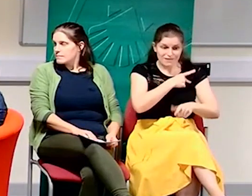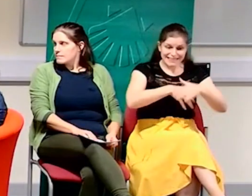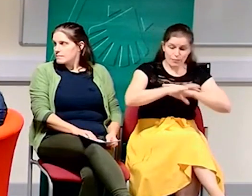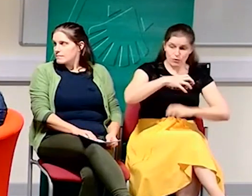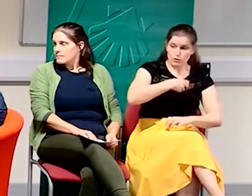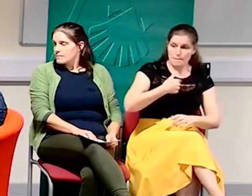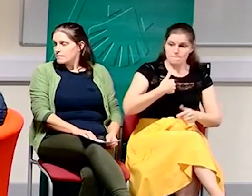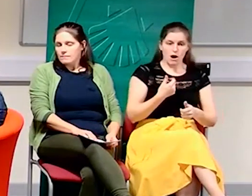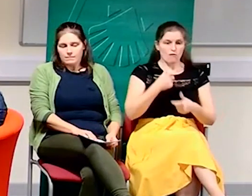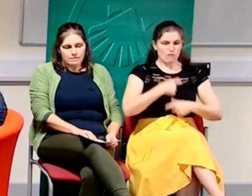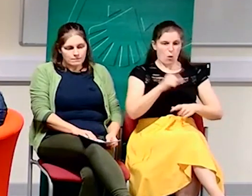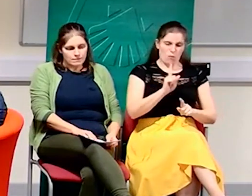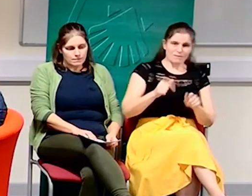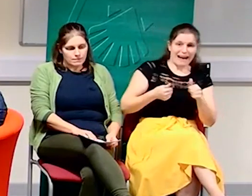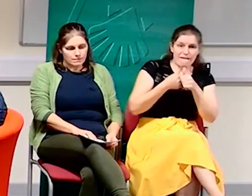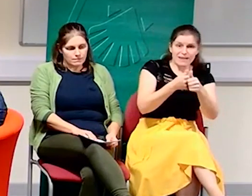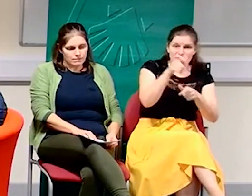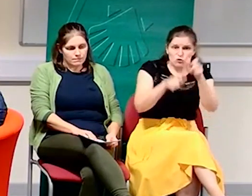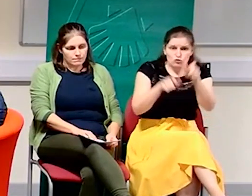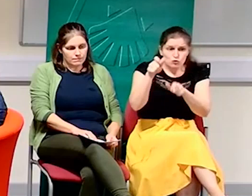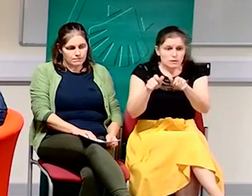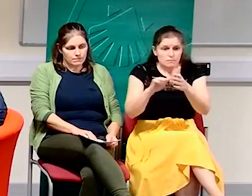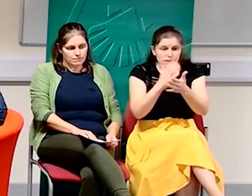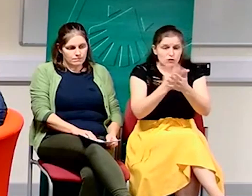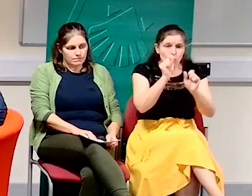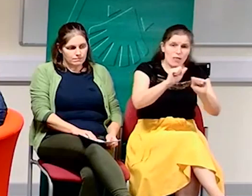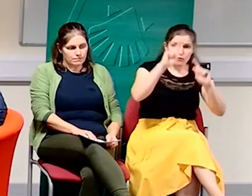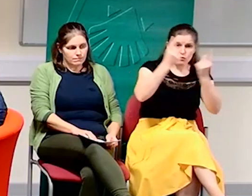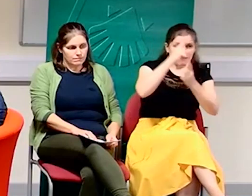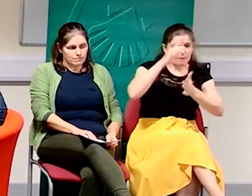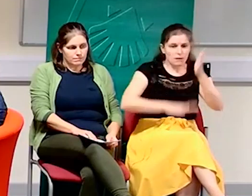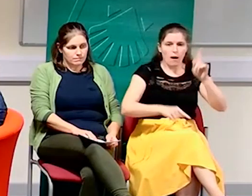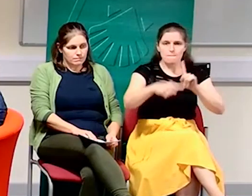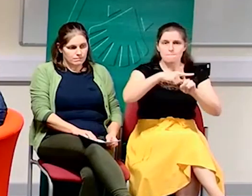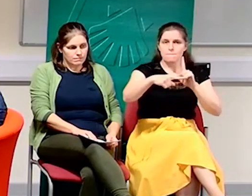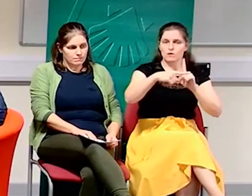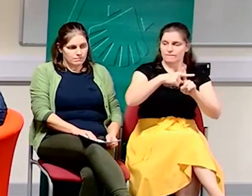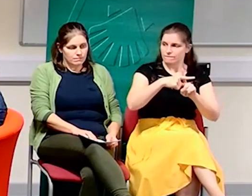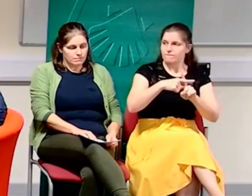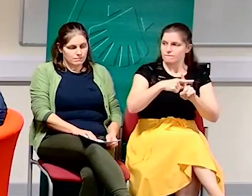for the students and try and make sure their uh University experience is positive um personally